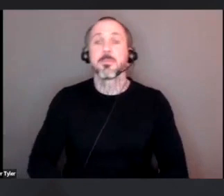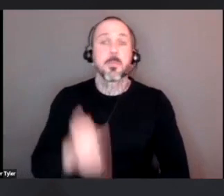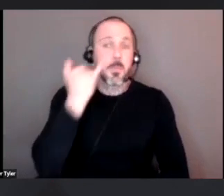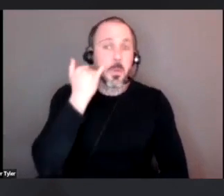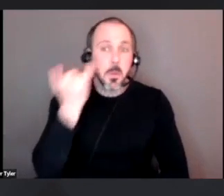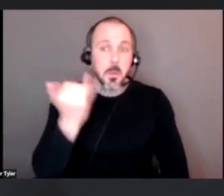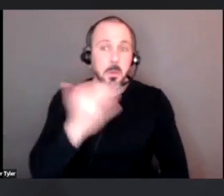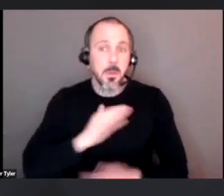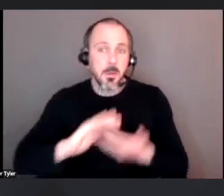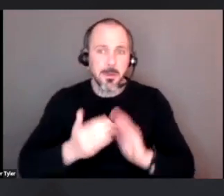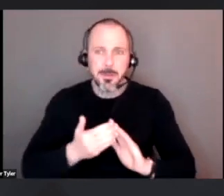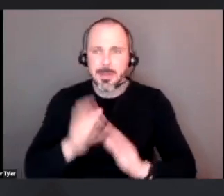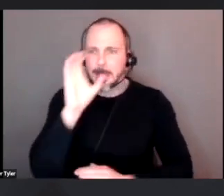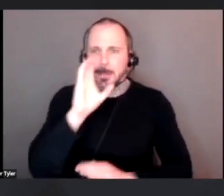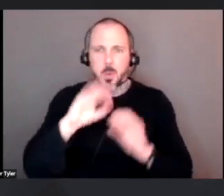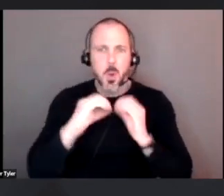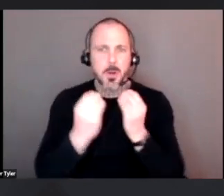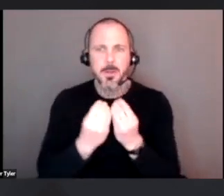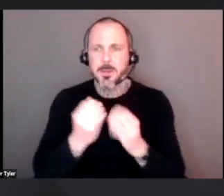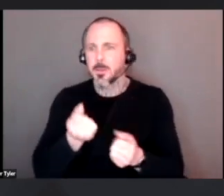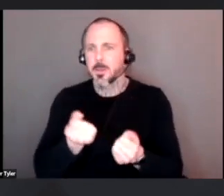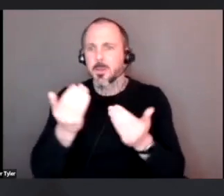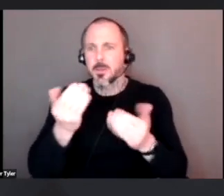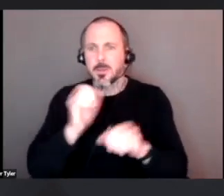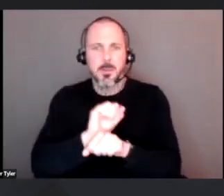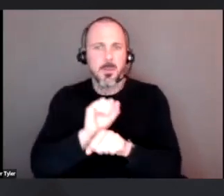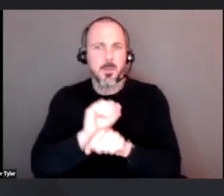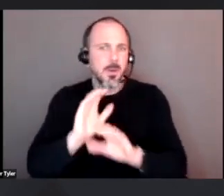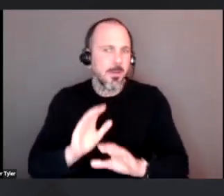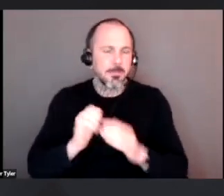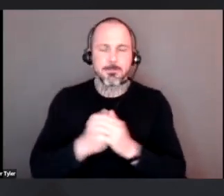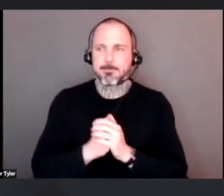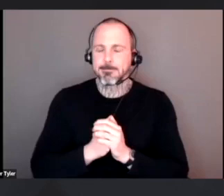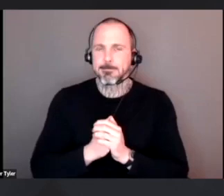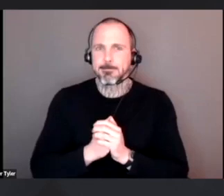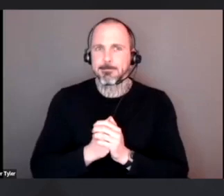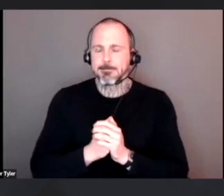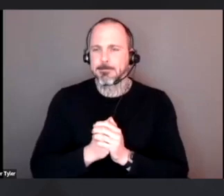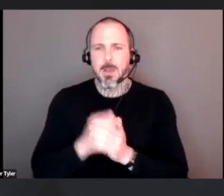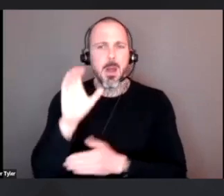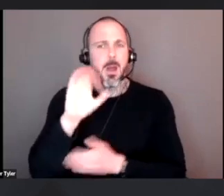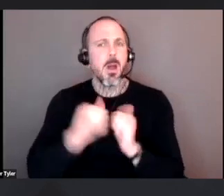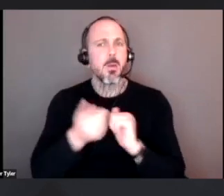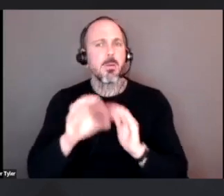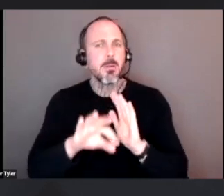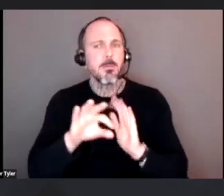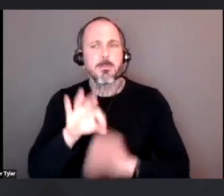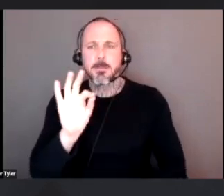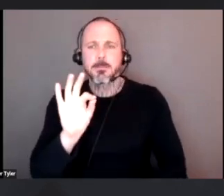I would definitely say reach out to us at that info@supportedemployment.ca link that